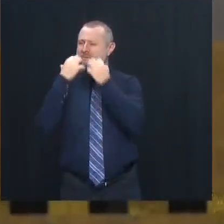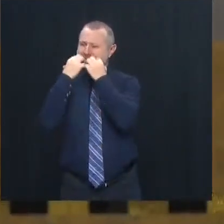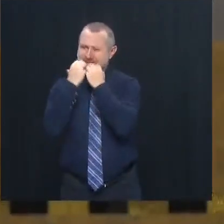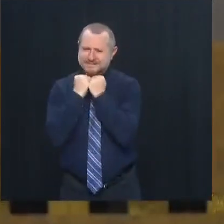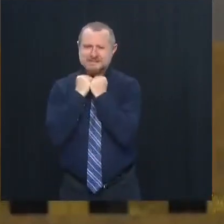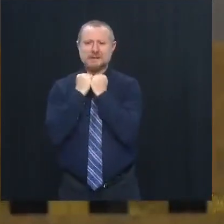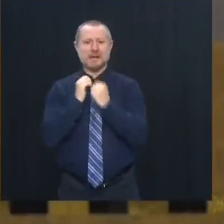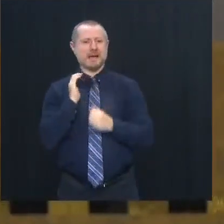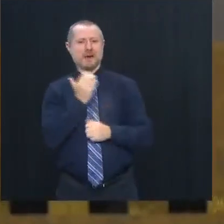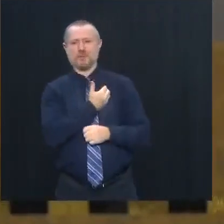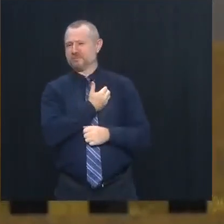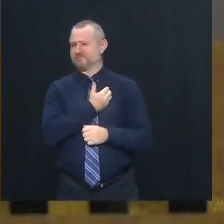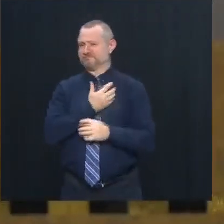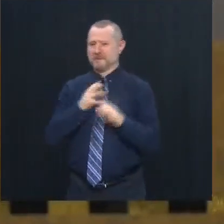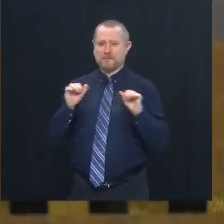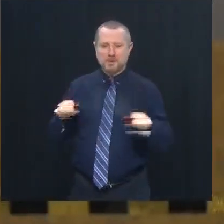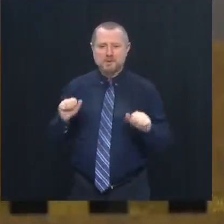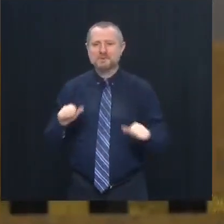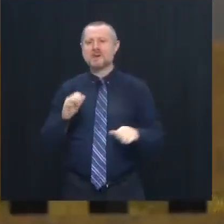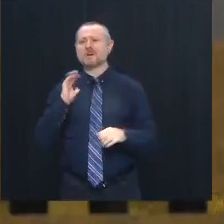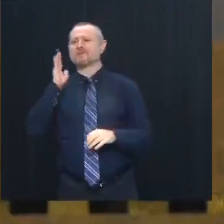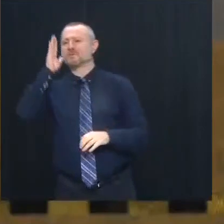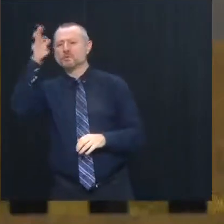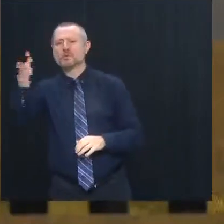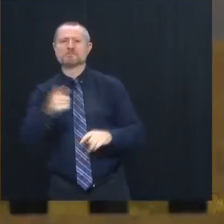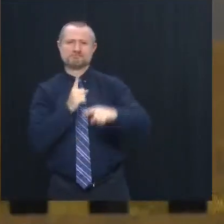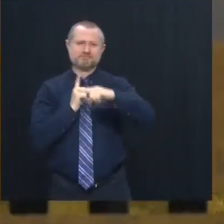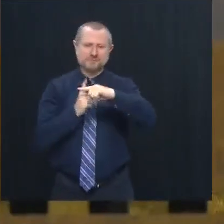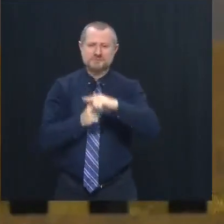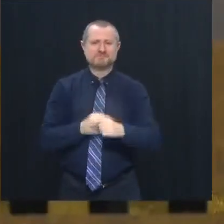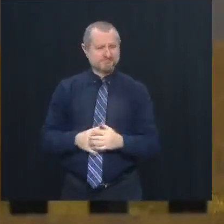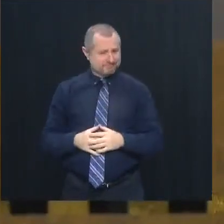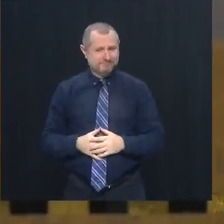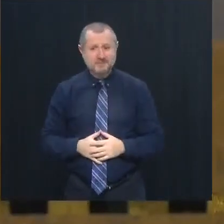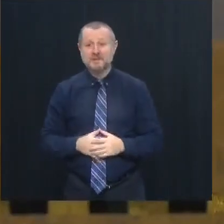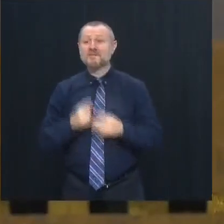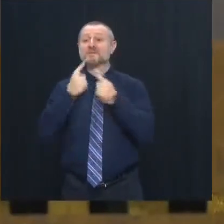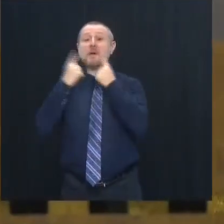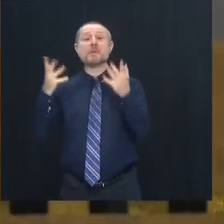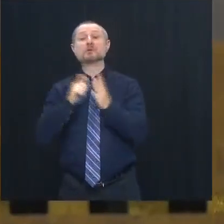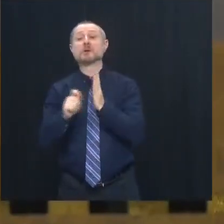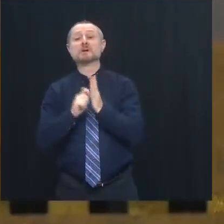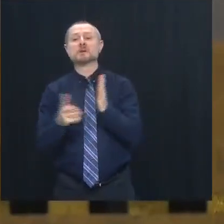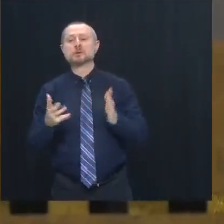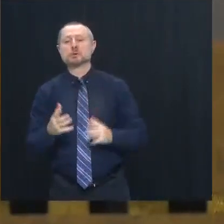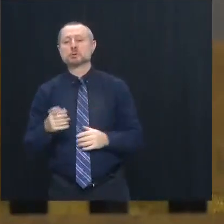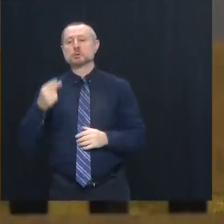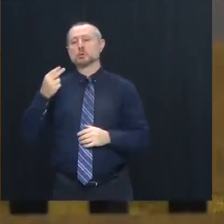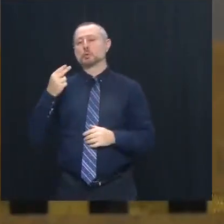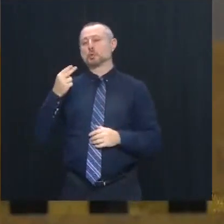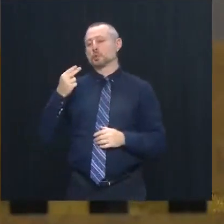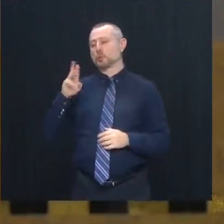OUR AMERICA RISES UP AND OUR BELIEF IN OUR AMERICA'S